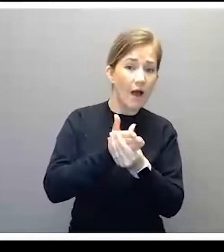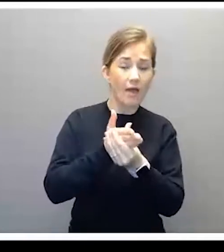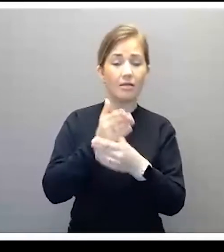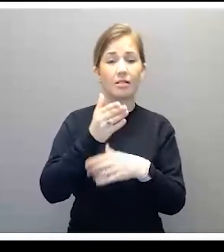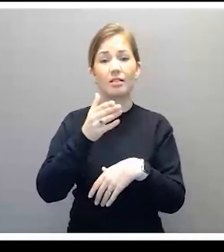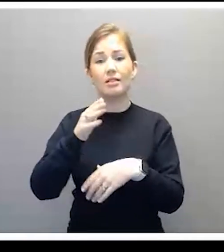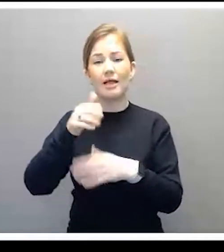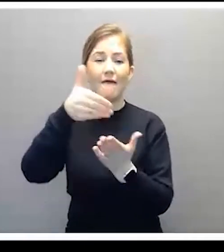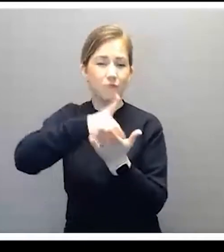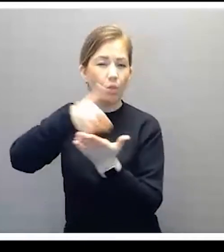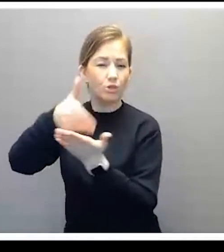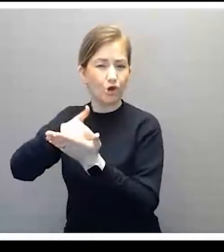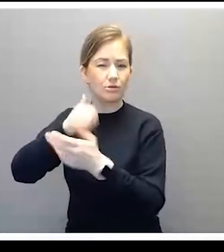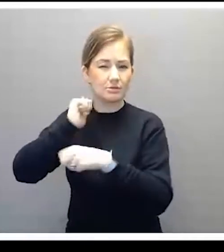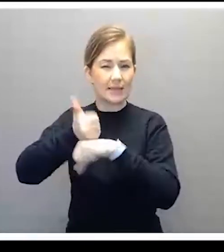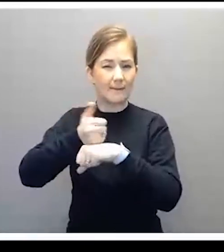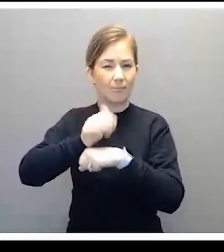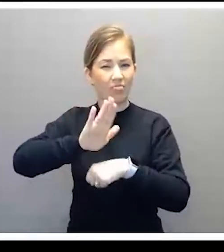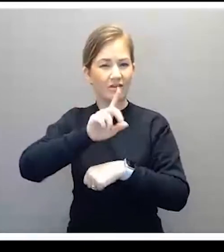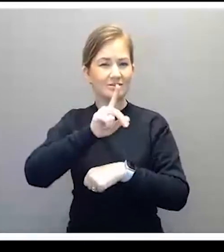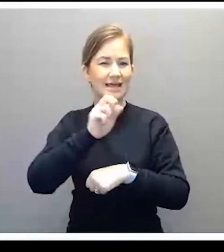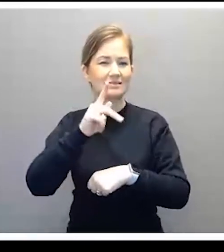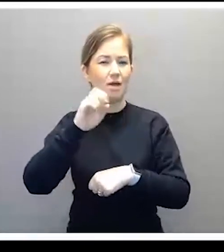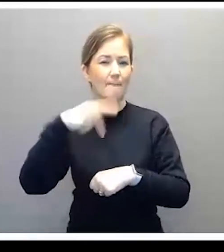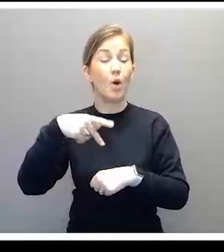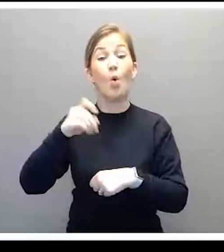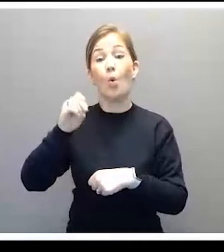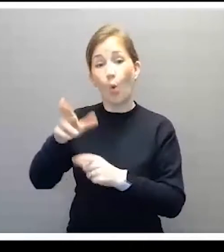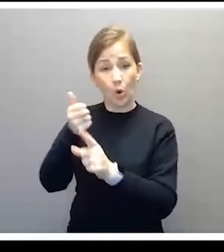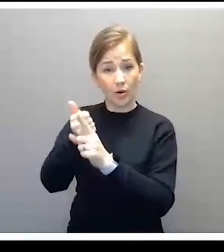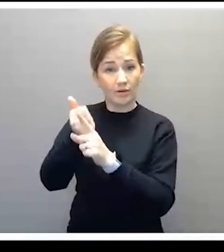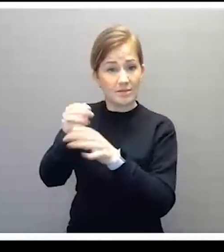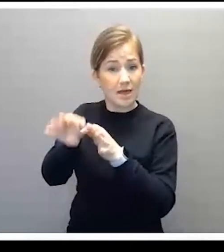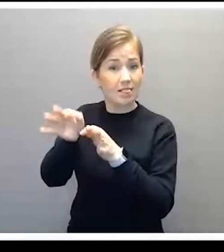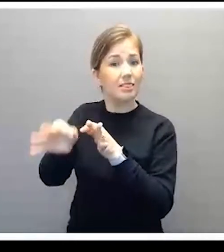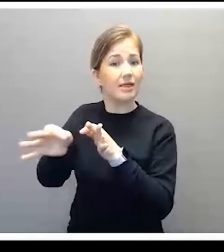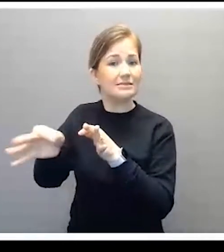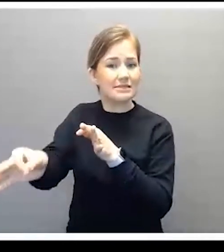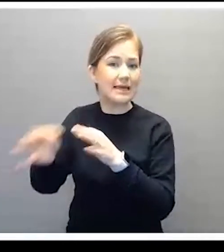and folders construct on their desktop, or it's a latency experience.